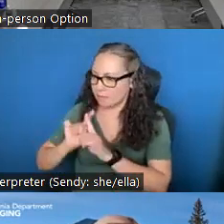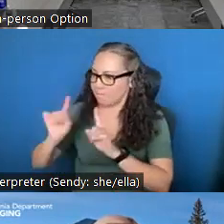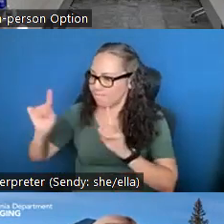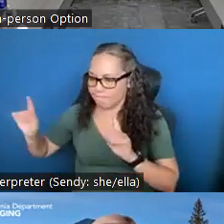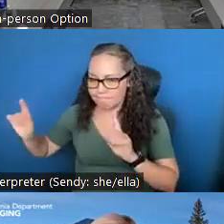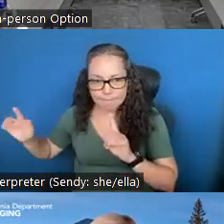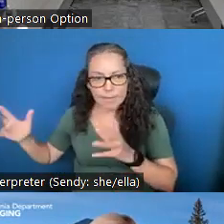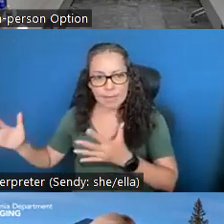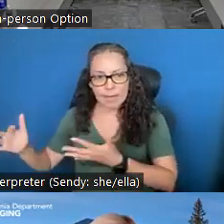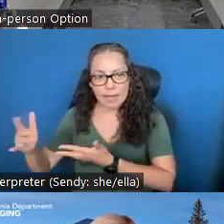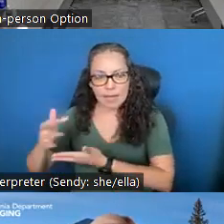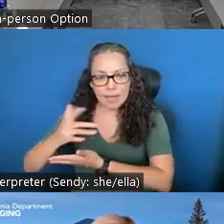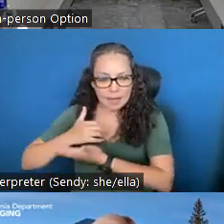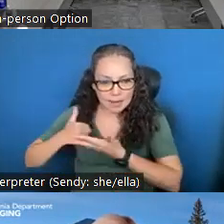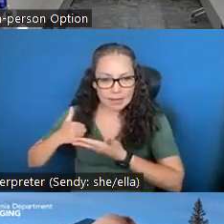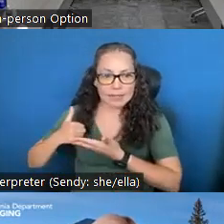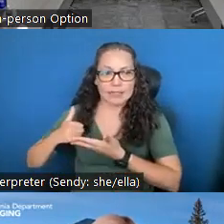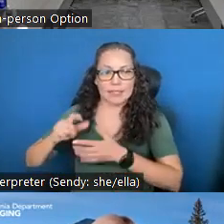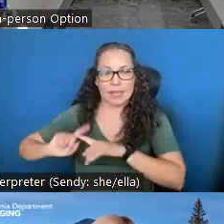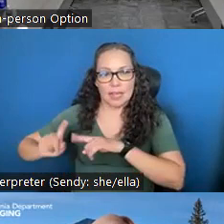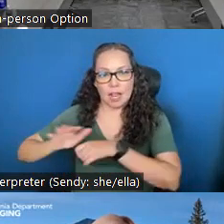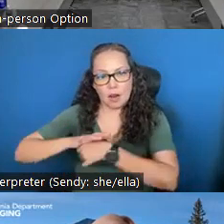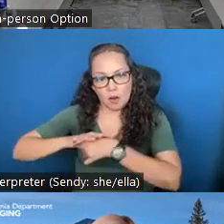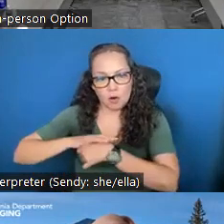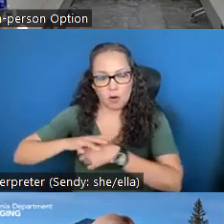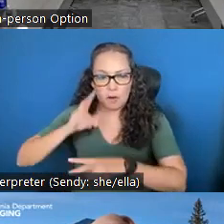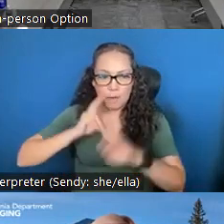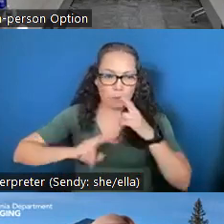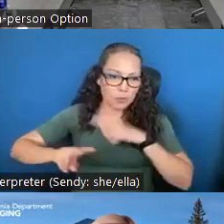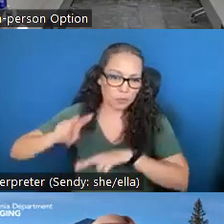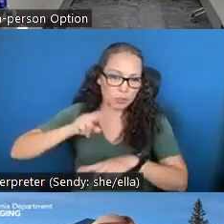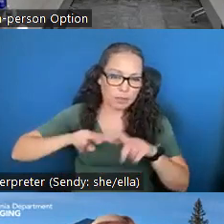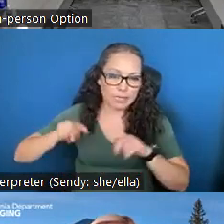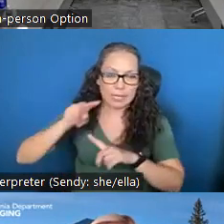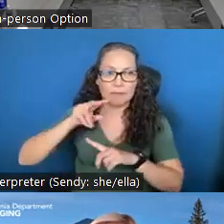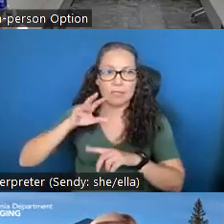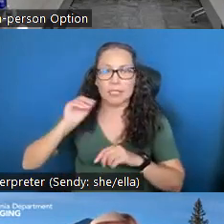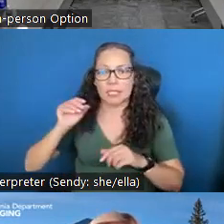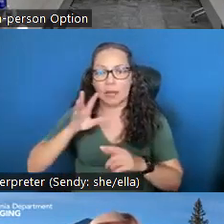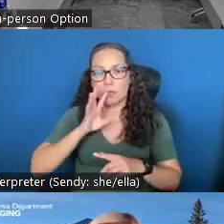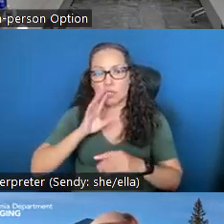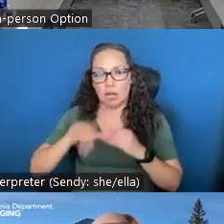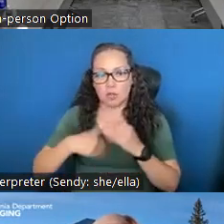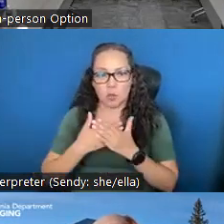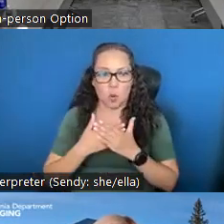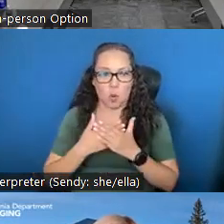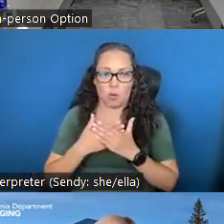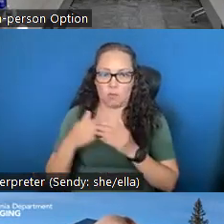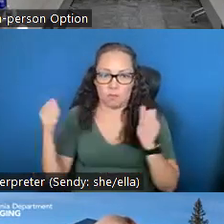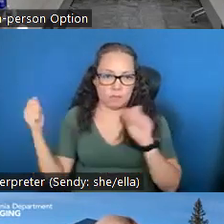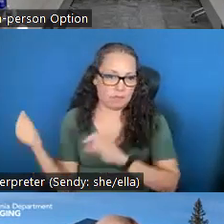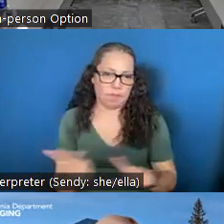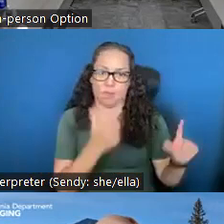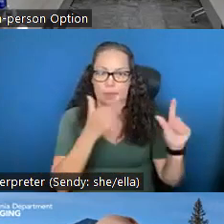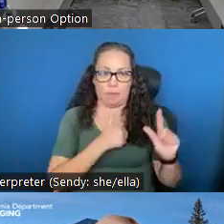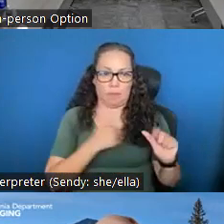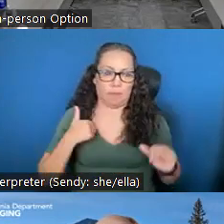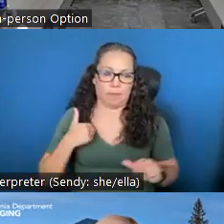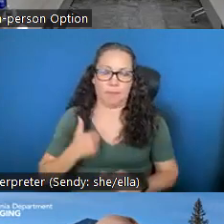state and federal perspectives and um we've talked to all of the steering committee members next